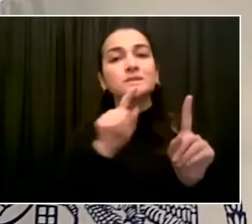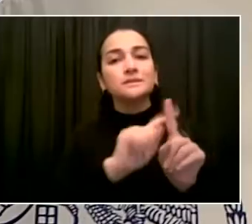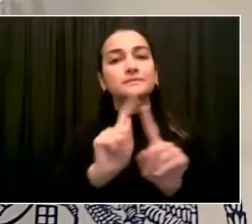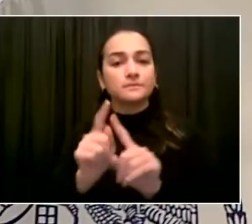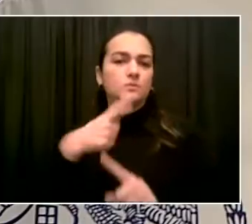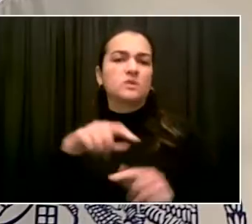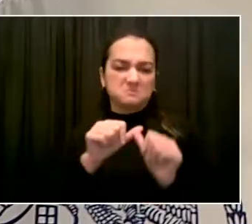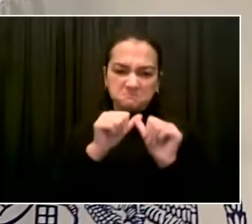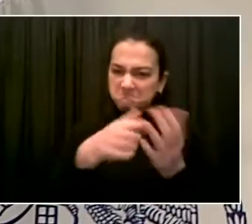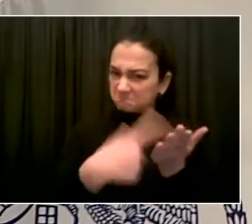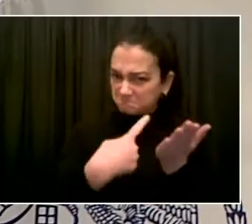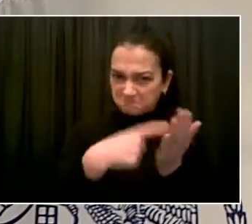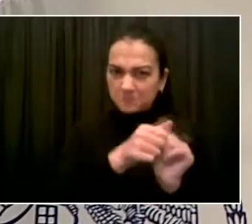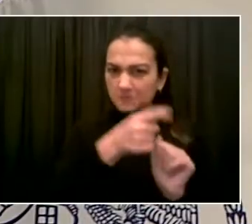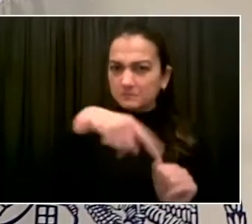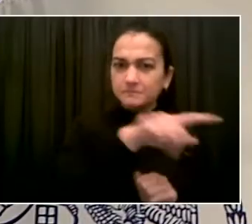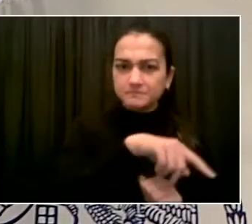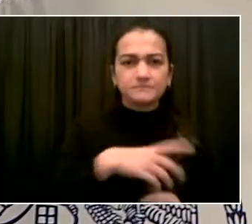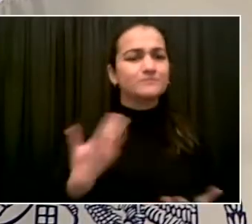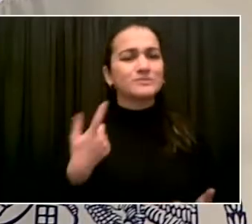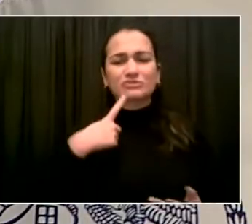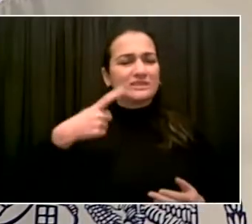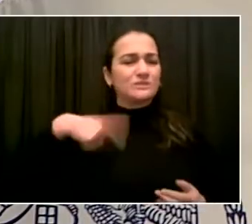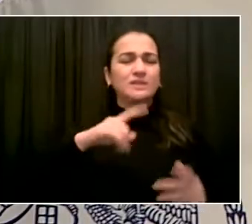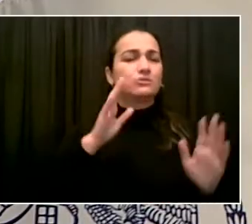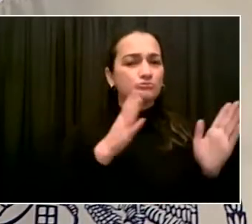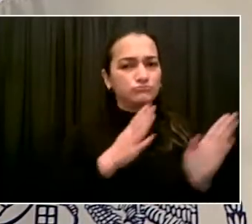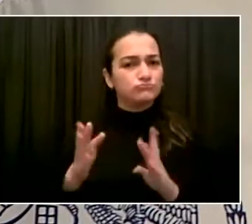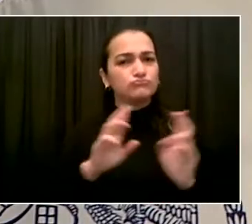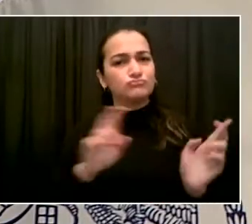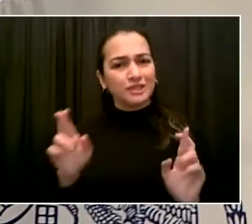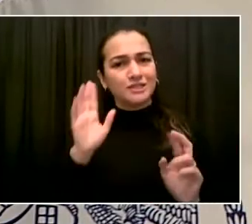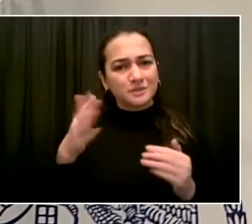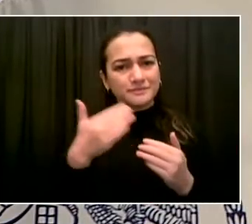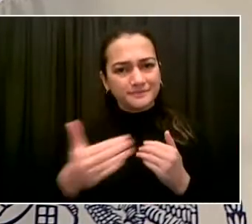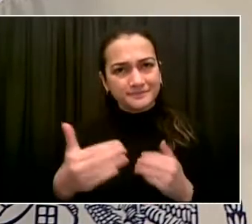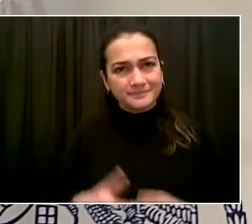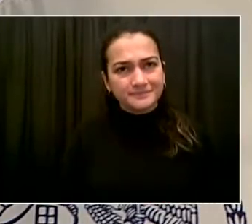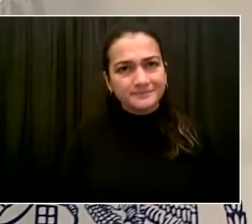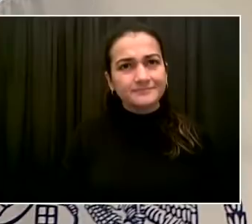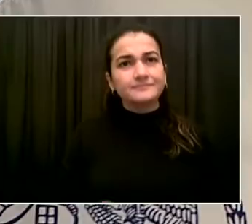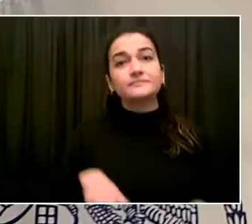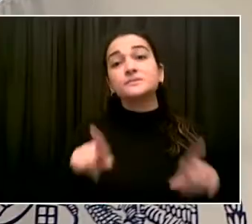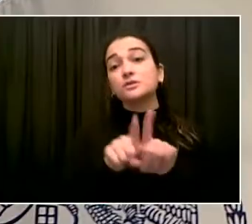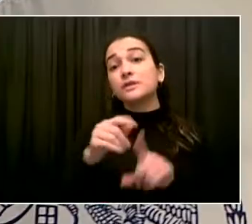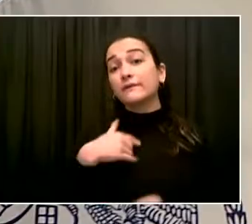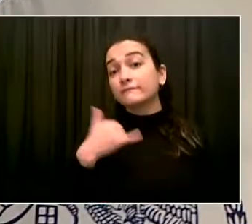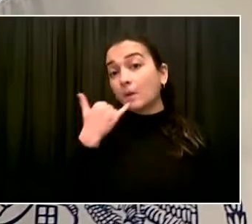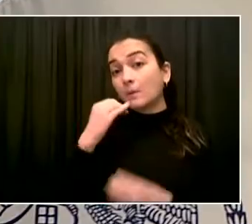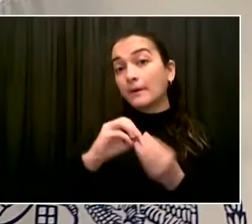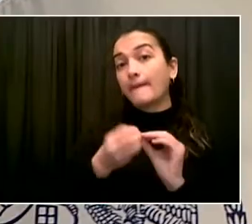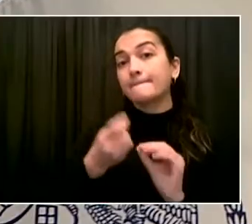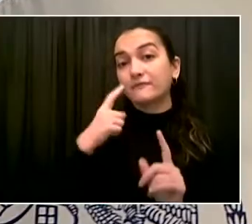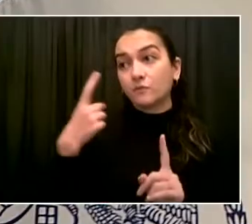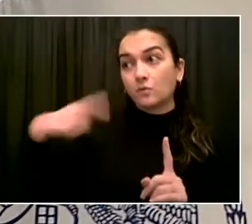WITH KEY 2 NYC. THERE WS AA LOT OF DIALOGUE IN THE BUSINESS COMMUNITY IN ADVANCE AND FIGURE OUT WAYS TO IMPROVE THE APPROACH , THE